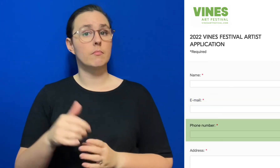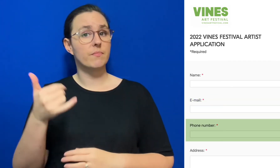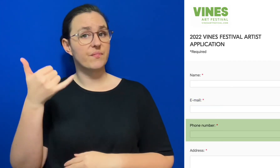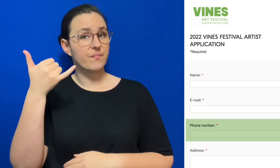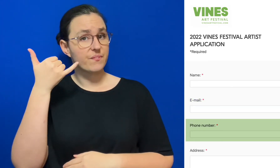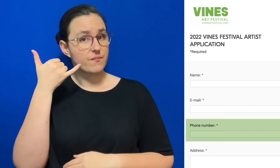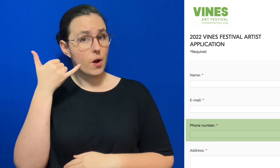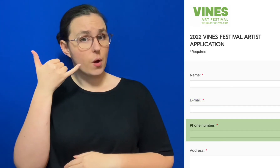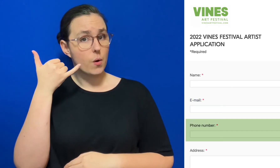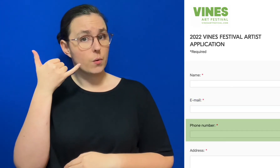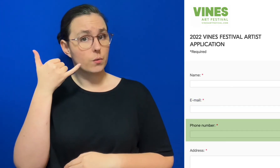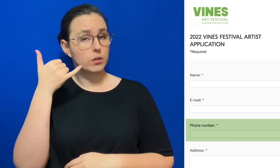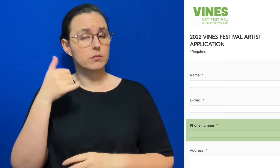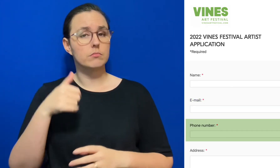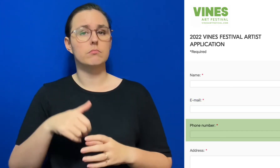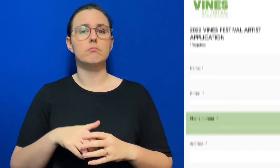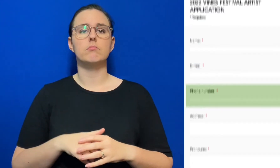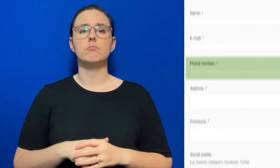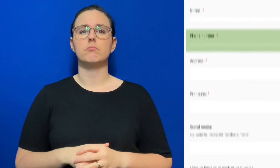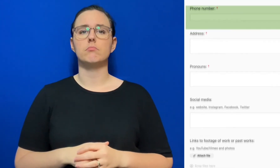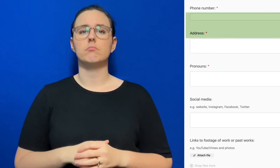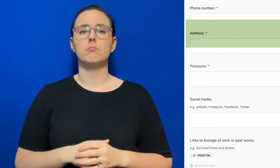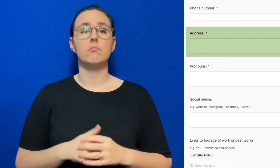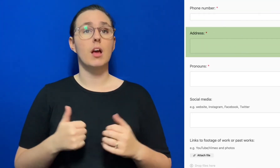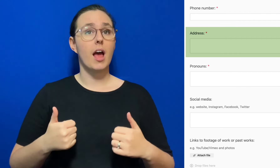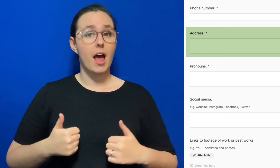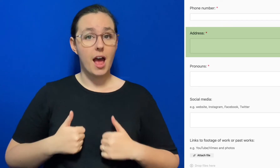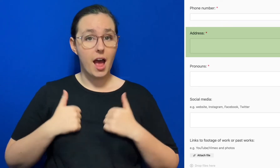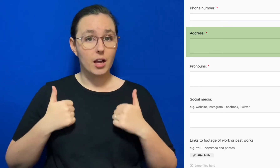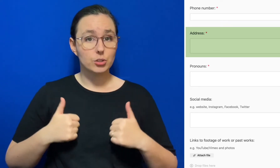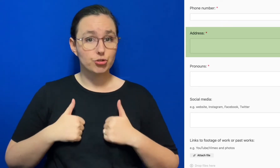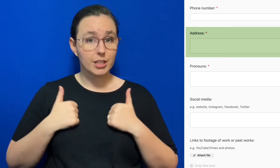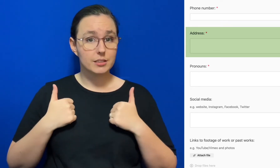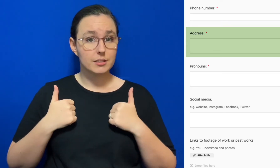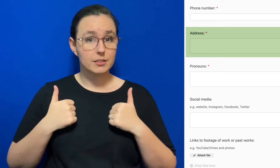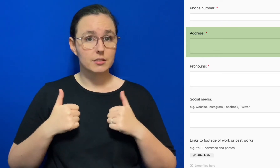Phone* Address*